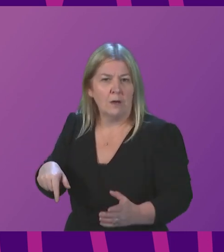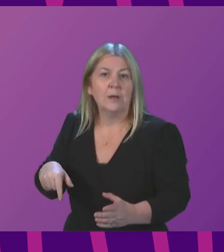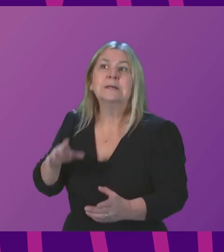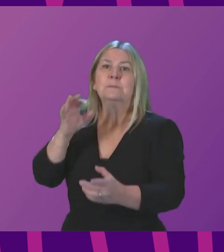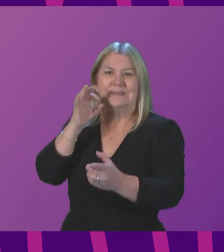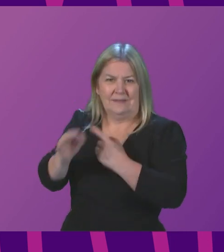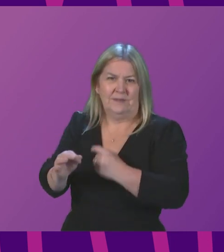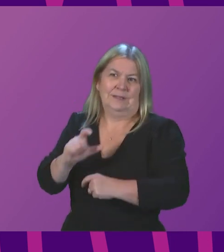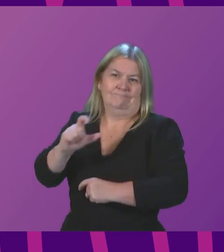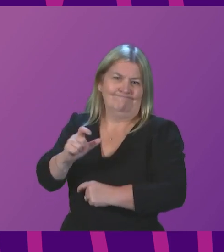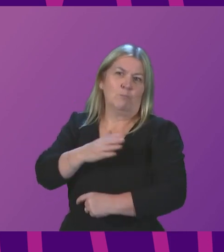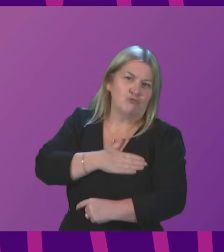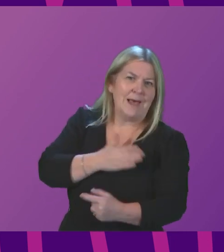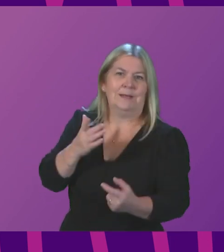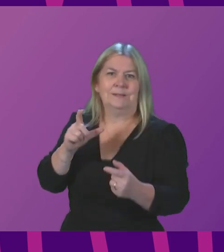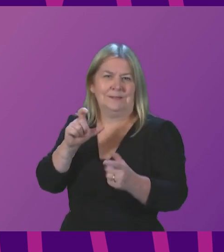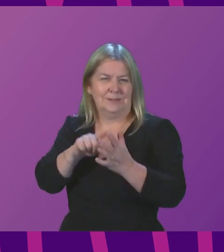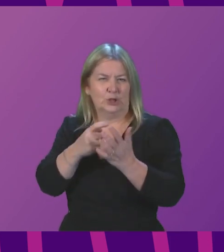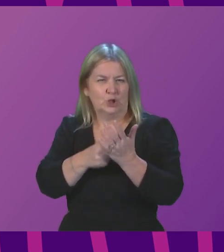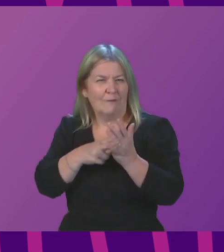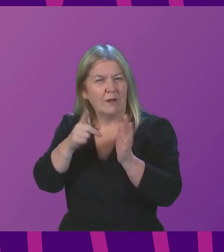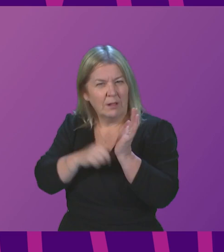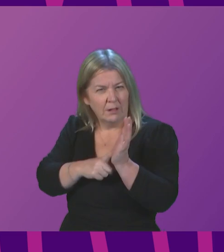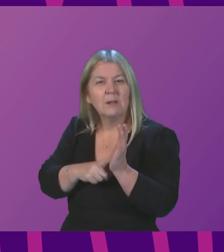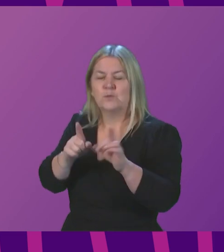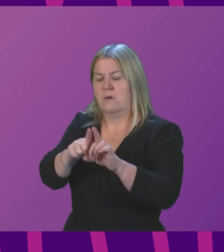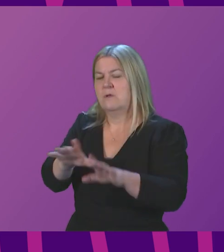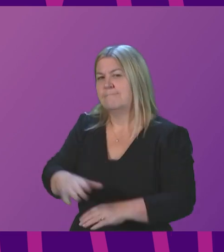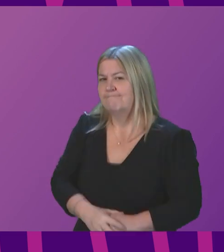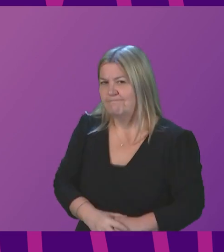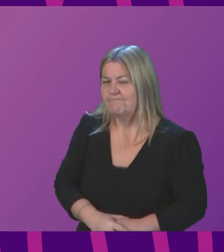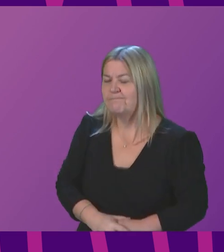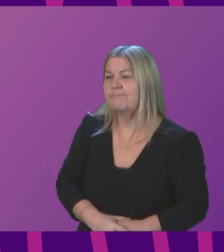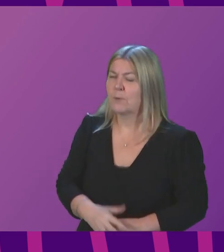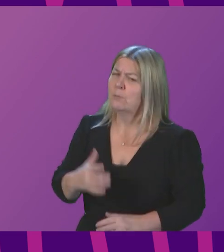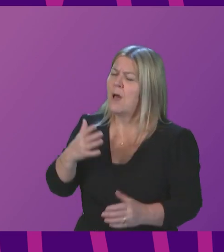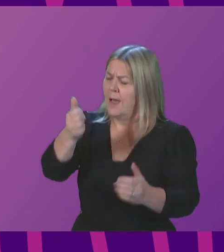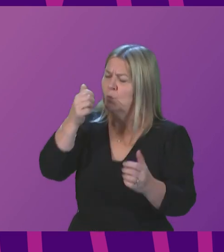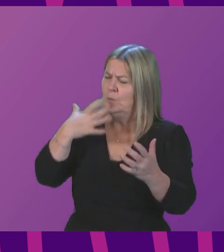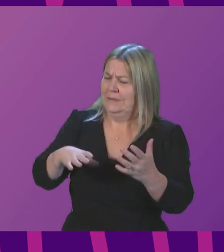women. There is a great deal that we need to do, and I repeat my assurance that it is